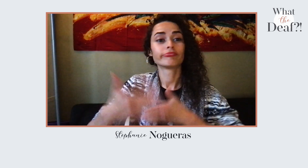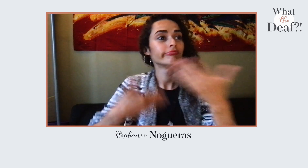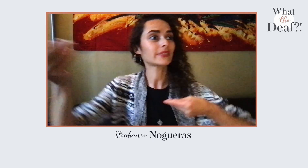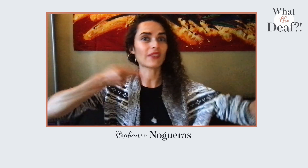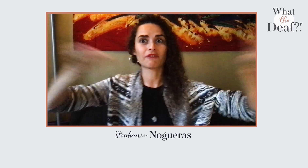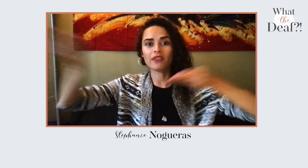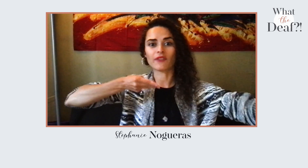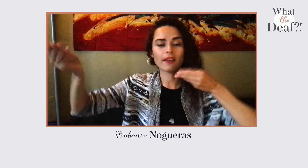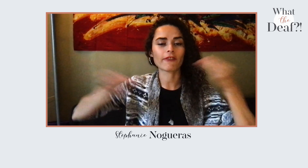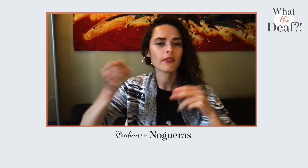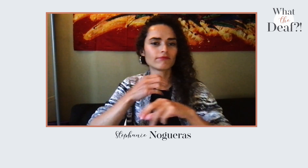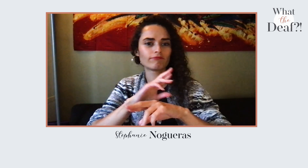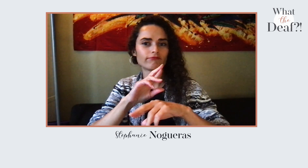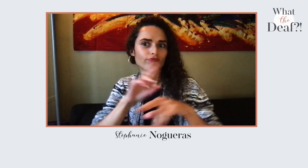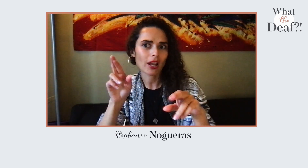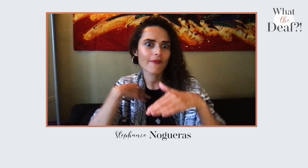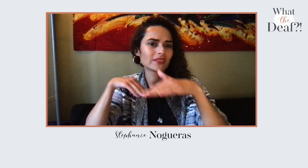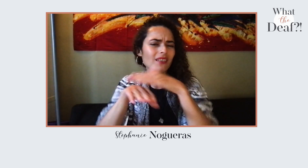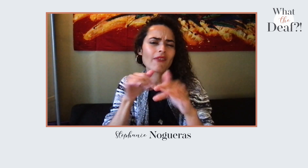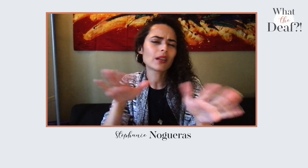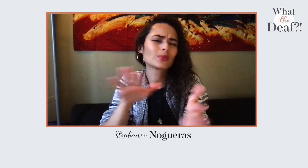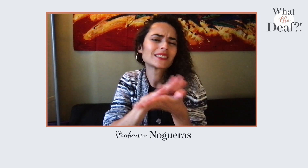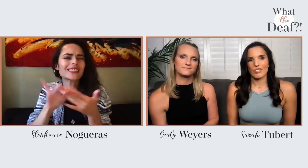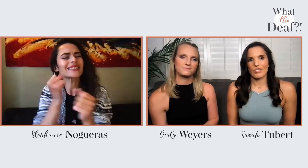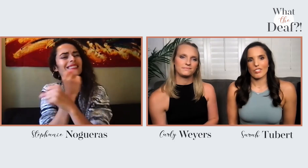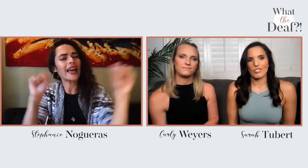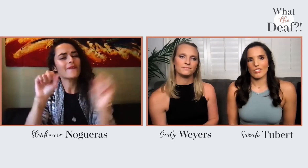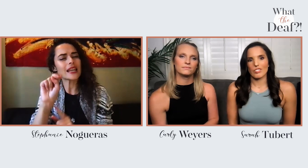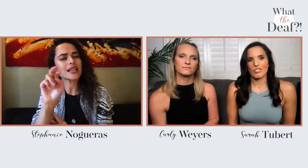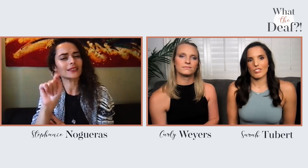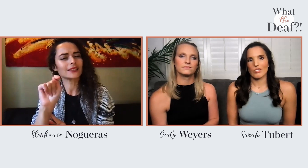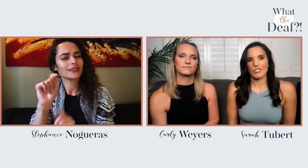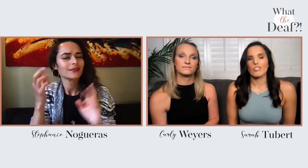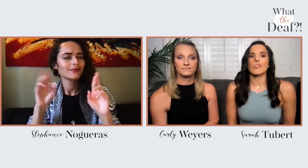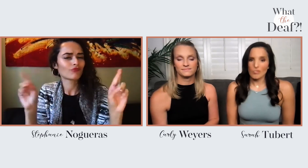You went onto set and everything was available to all of us. It was really nice. It was such a safe set.